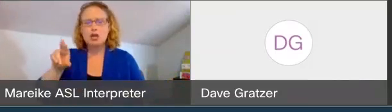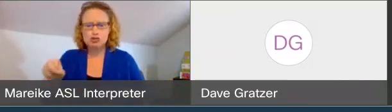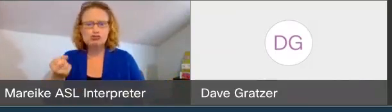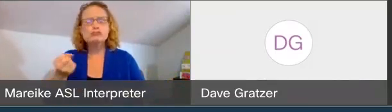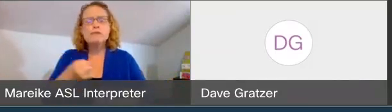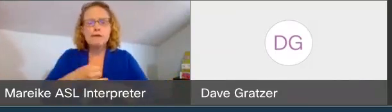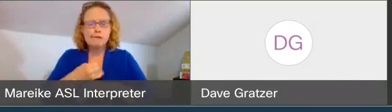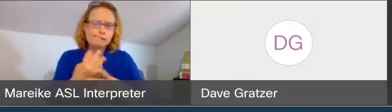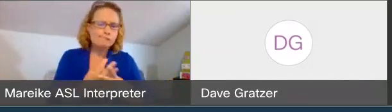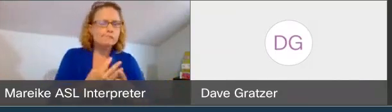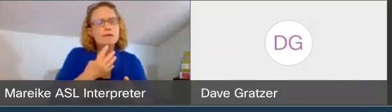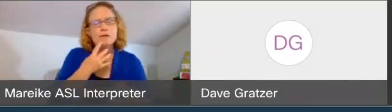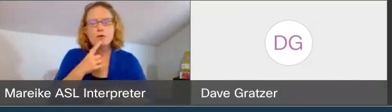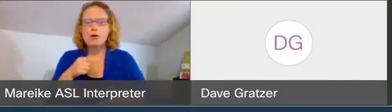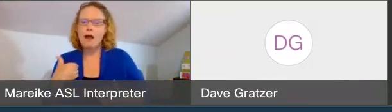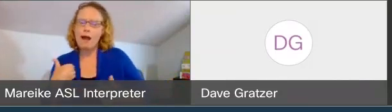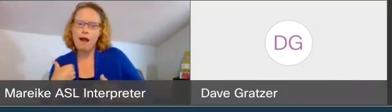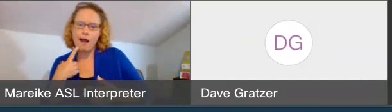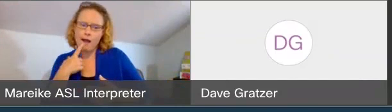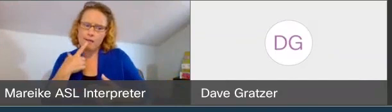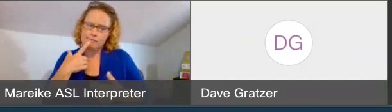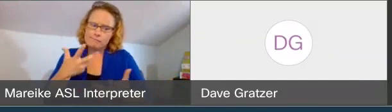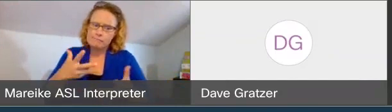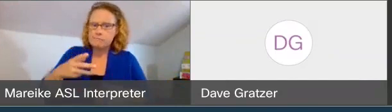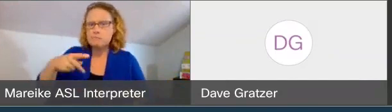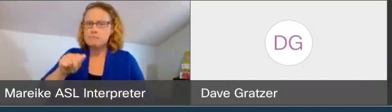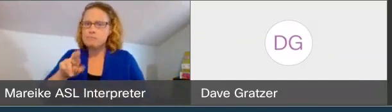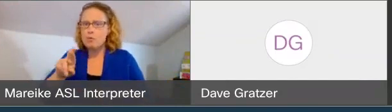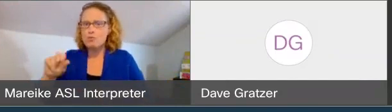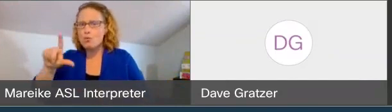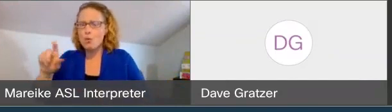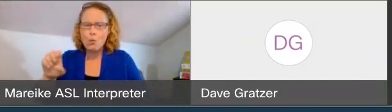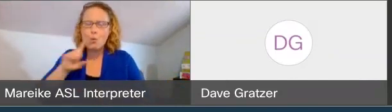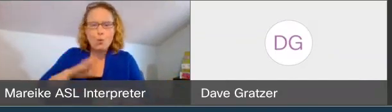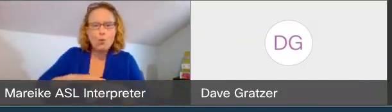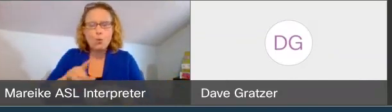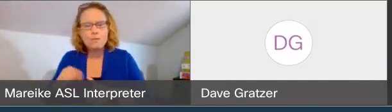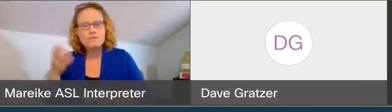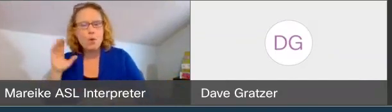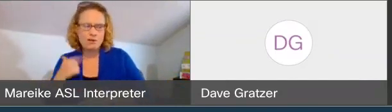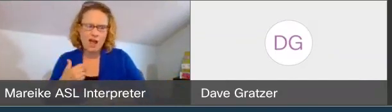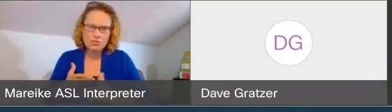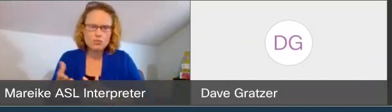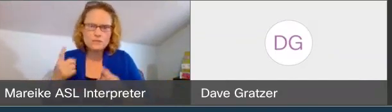I was on parole once and, and I got through it, and you can too, and I'm gonna help you with that,